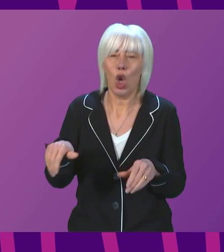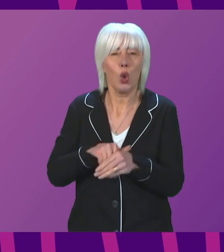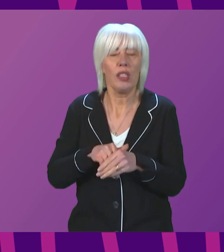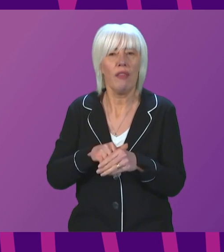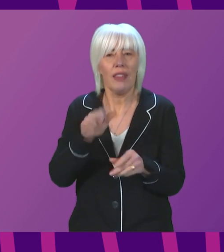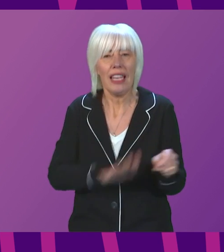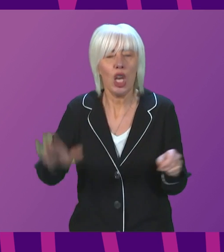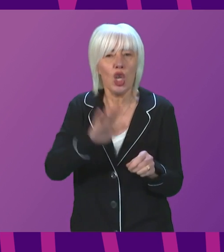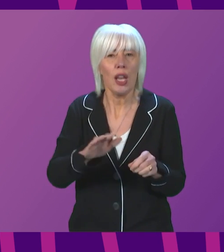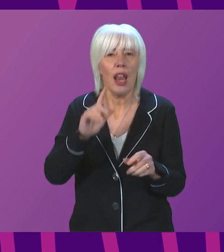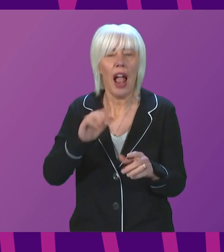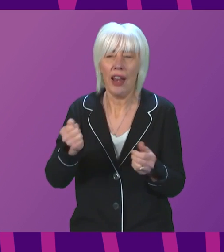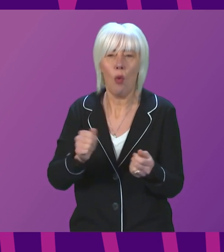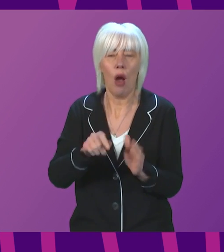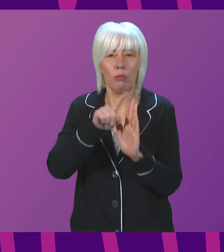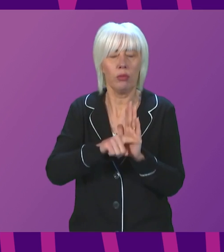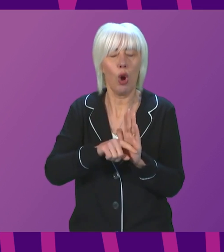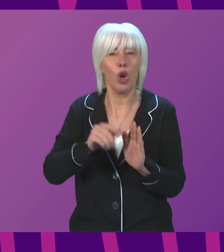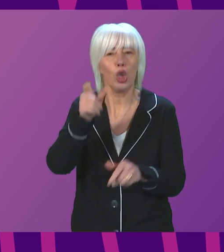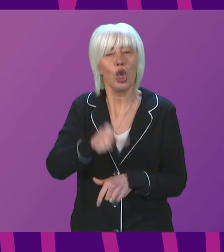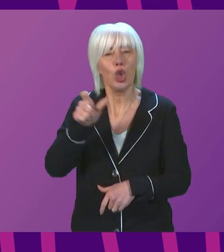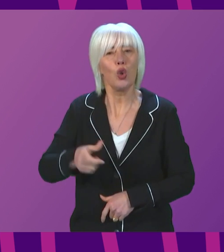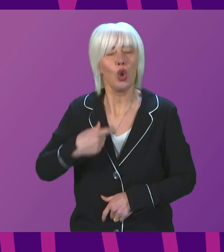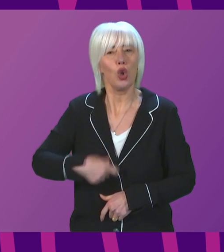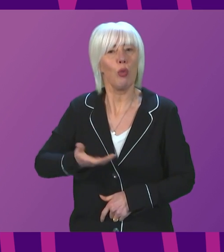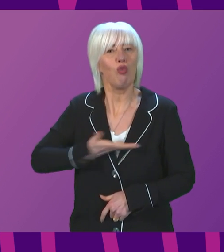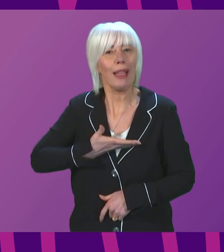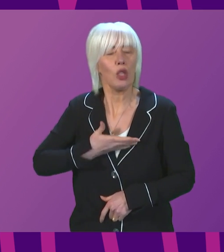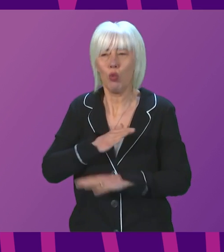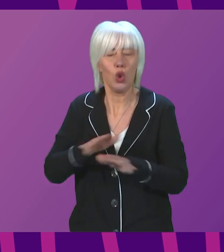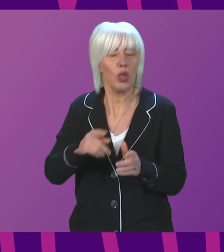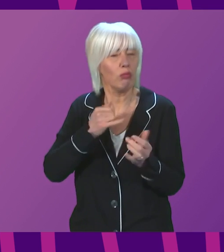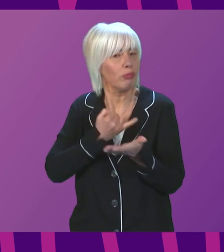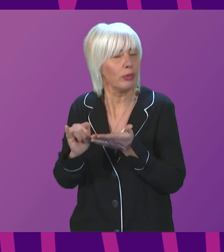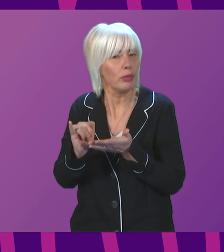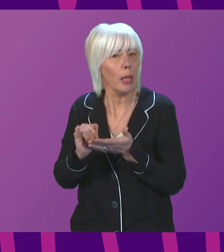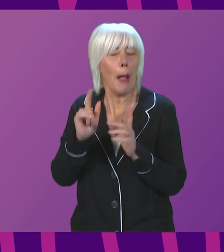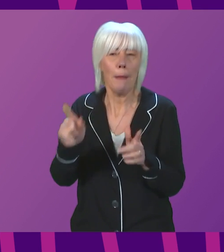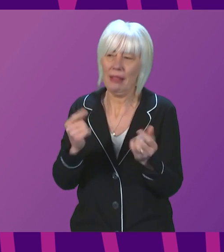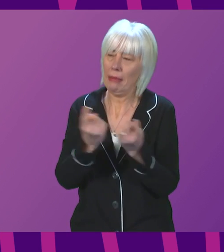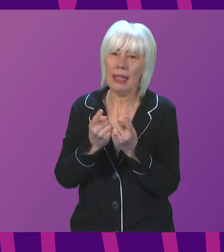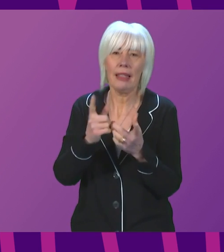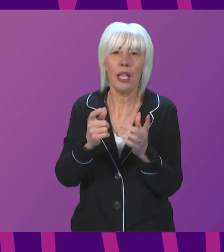must not waver. That is why it is so shocking for many that bigotry and damaging practices such as conversion